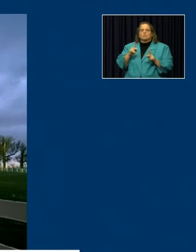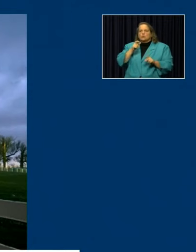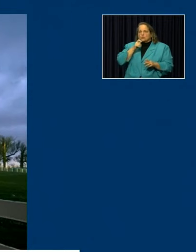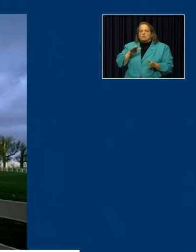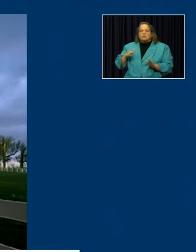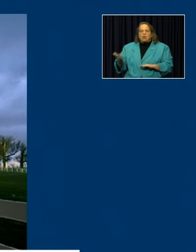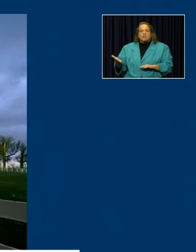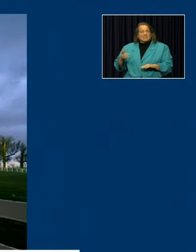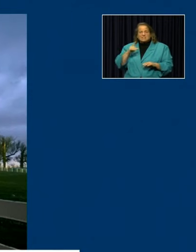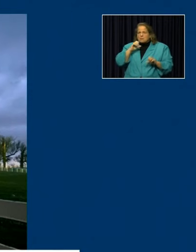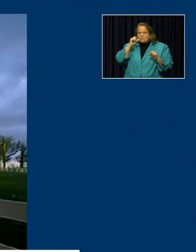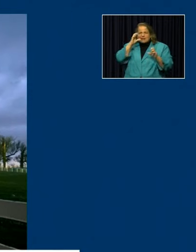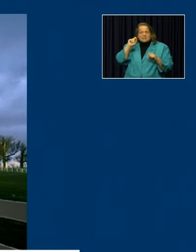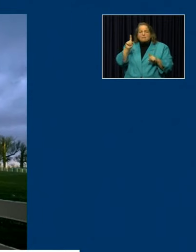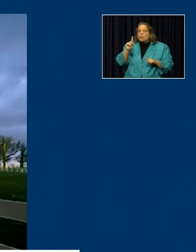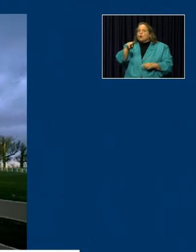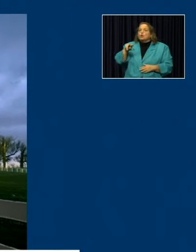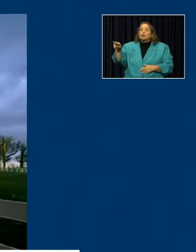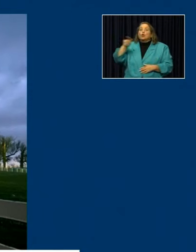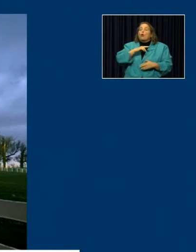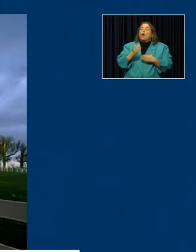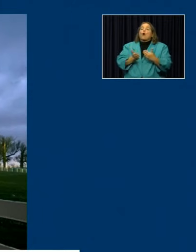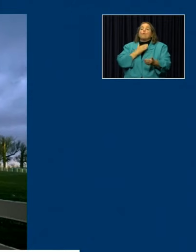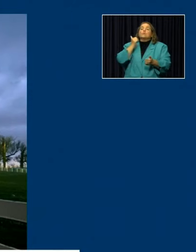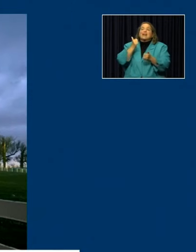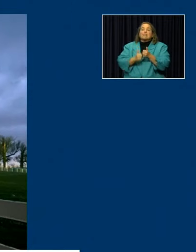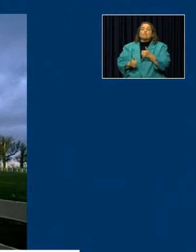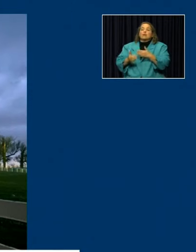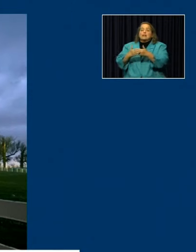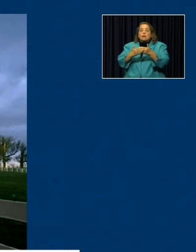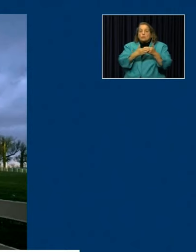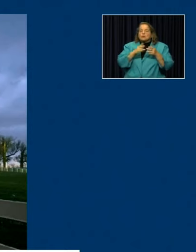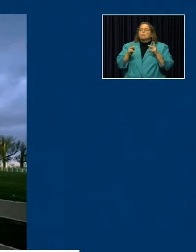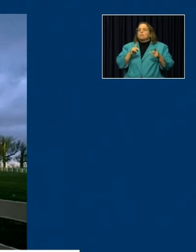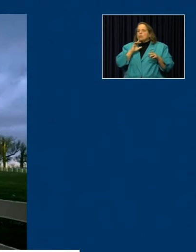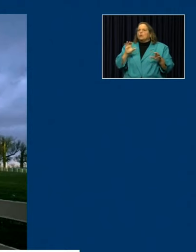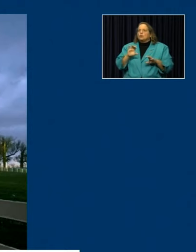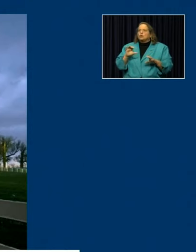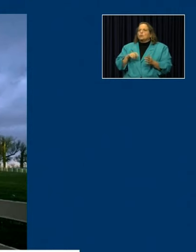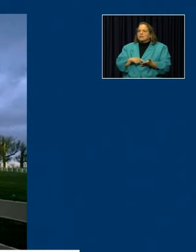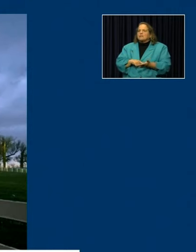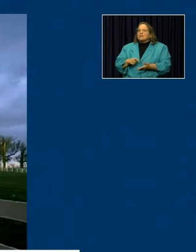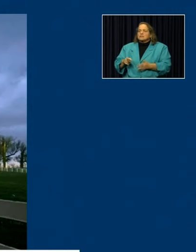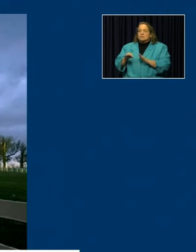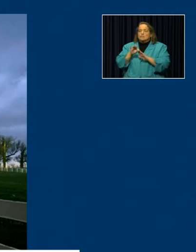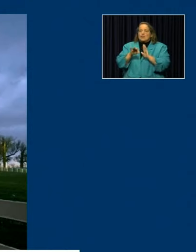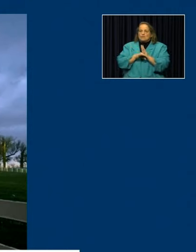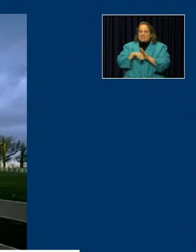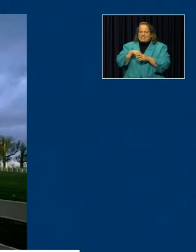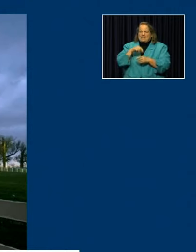JUST BECAUSE WE'RE SOCIAL DISTANCING DOESN'T MEAN WE'RE ISOLATED. WE HAVE MORE TECHNOLOGY THAN